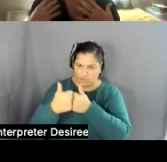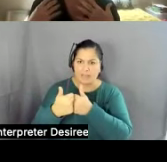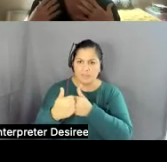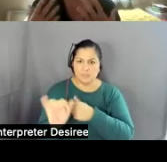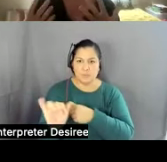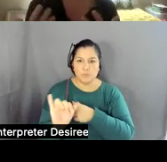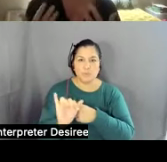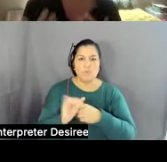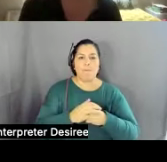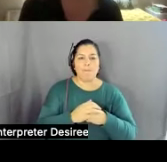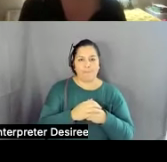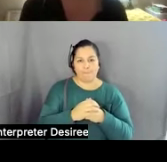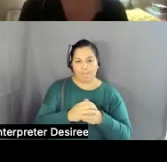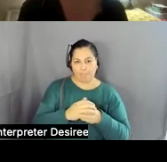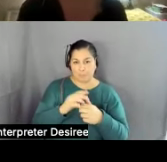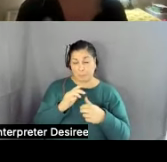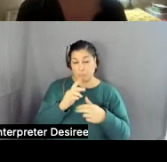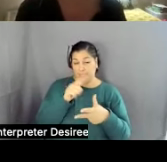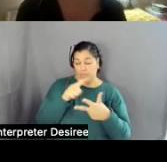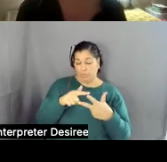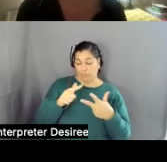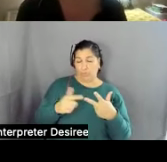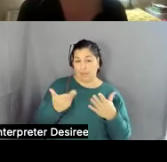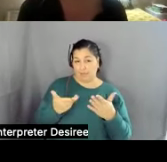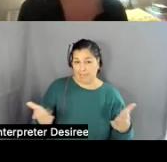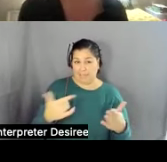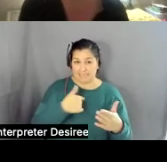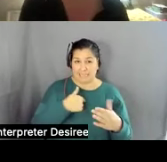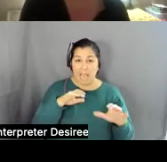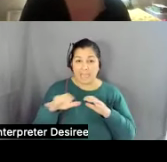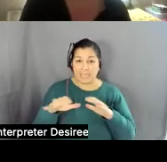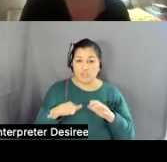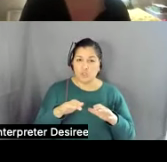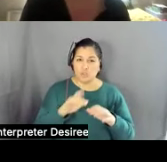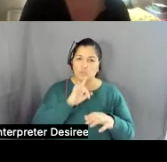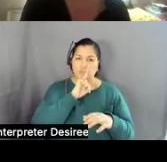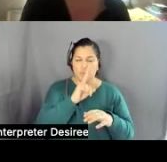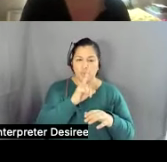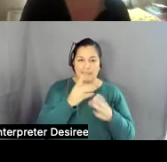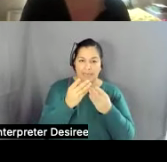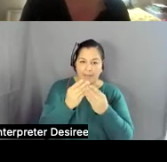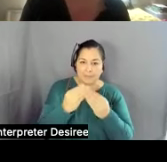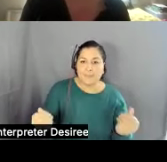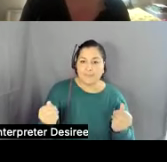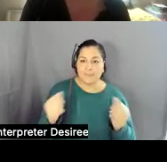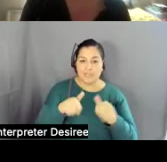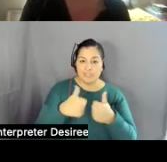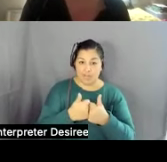There are three things that I do to disrupt these challenges. And, that is really what I wanted to share with you today.